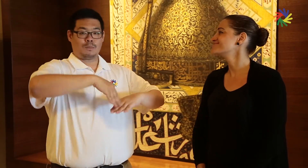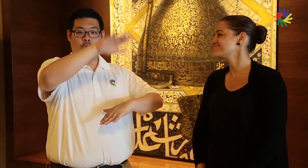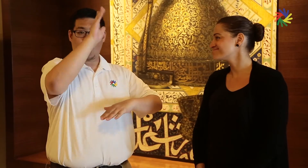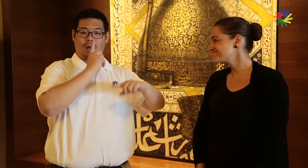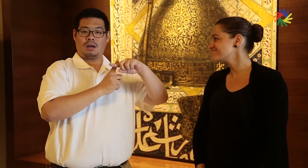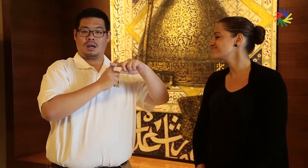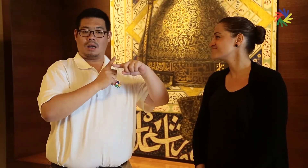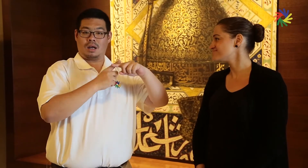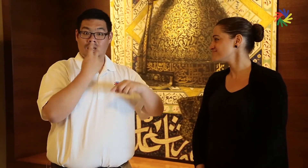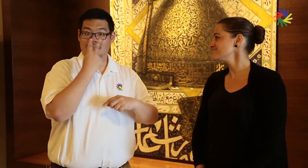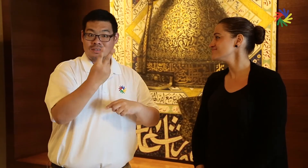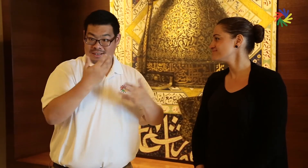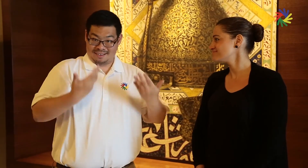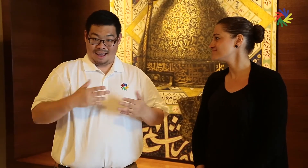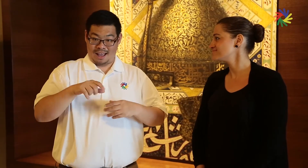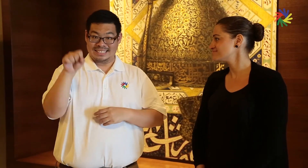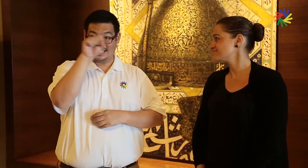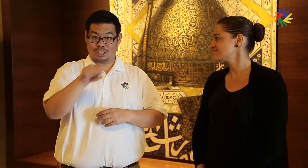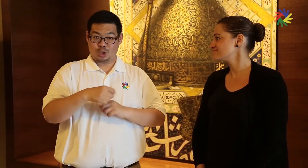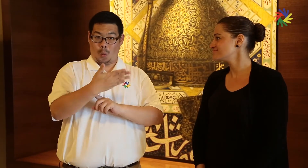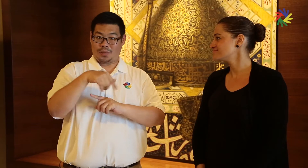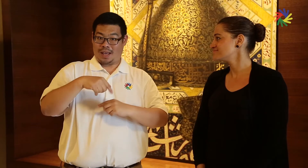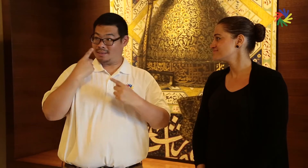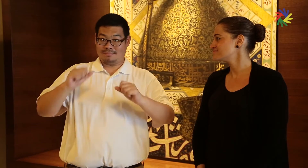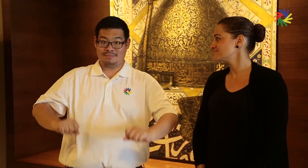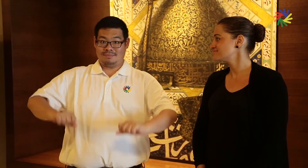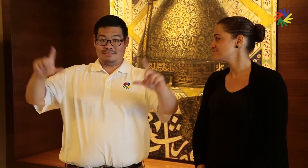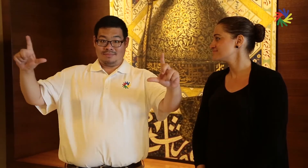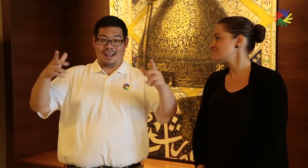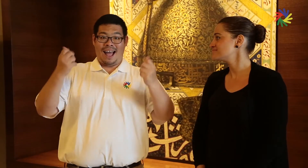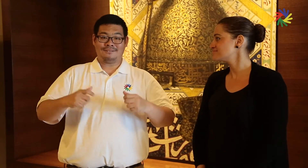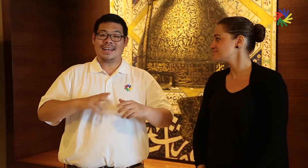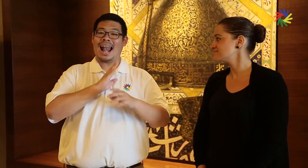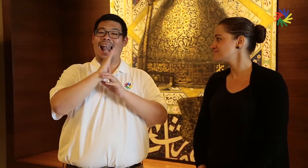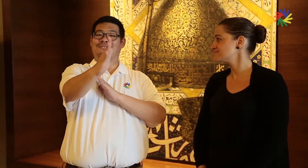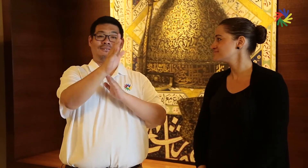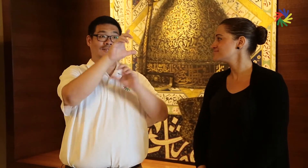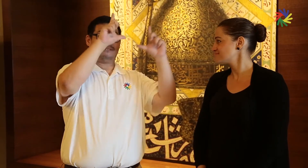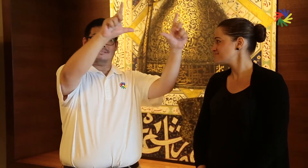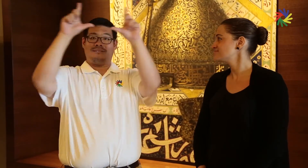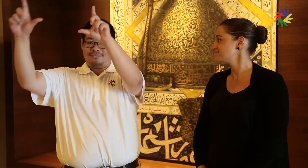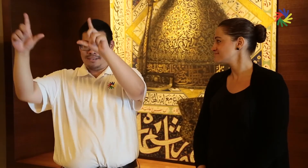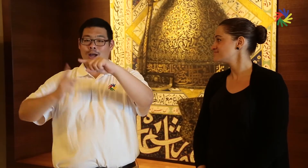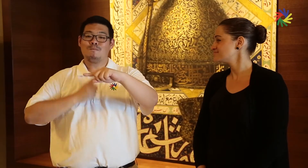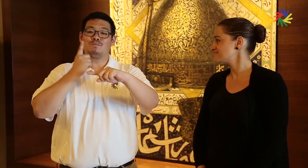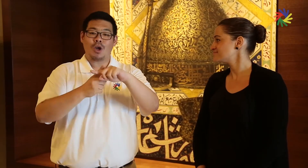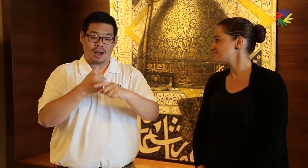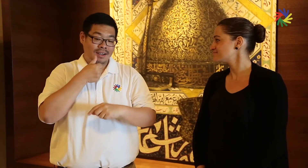It offers daily coverage of the Games with live feed, results, medal standing.